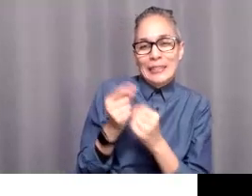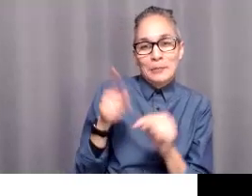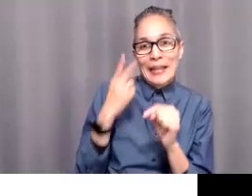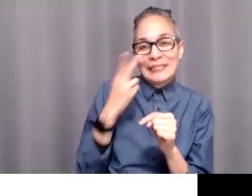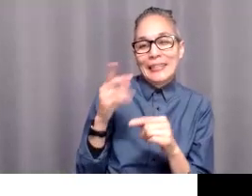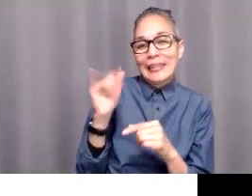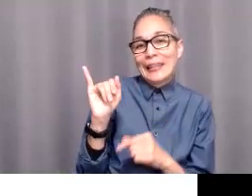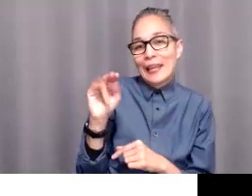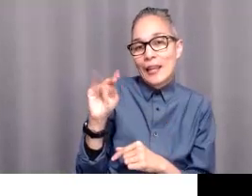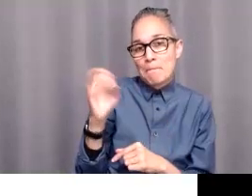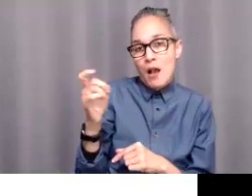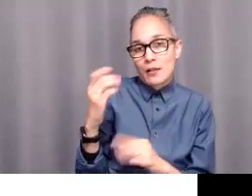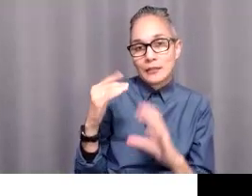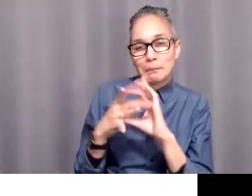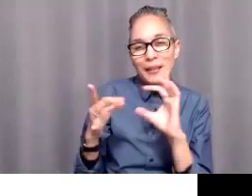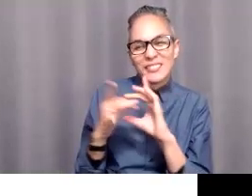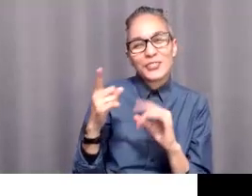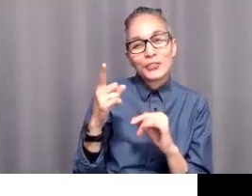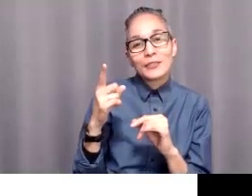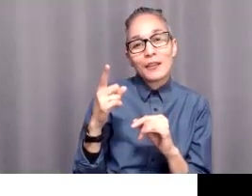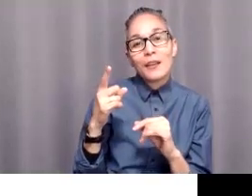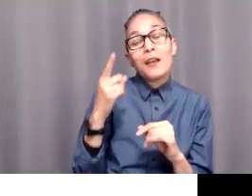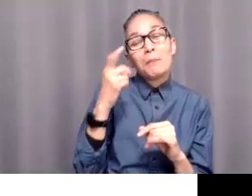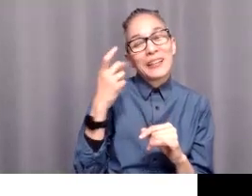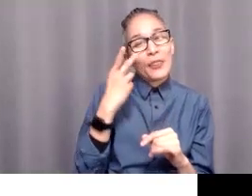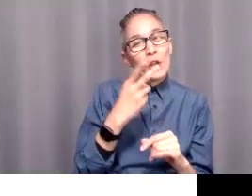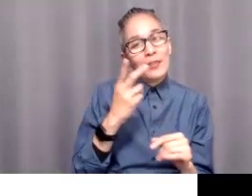the courses are archived and they're looking at the course,